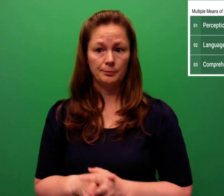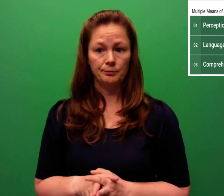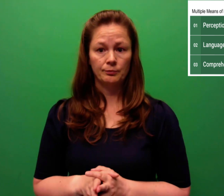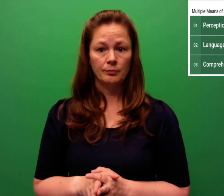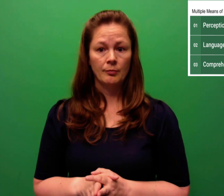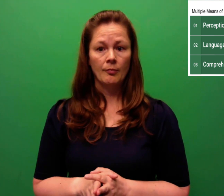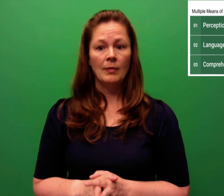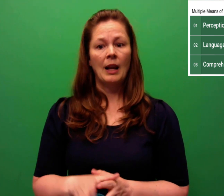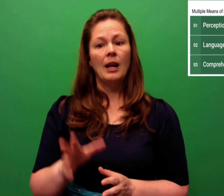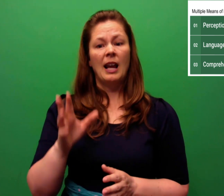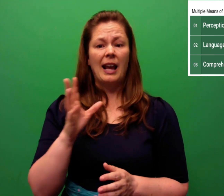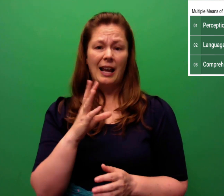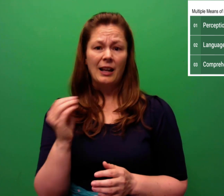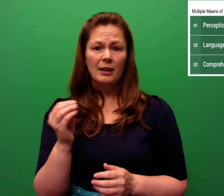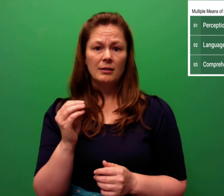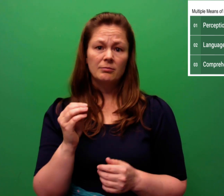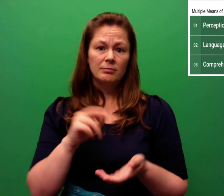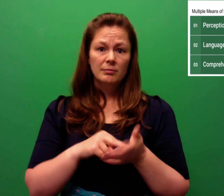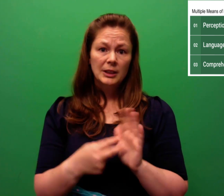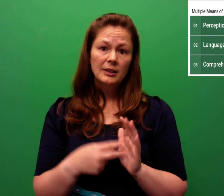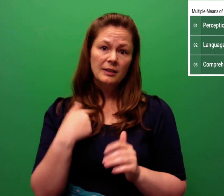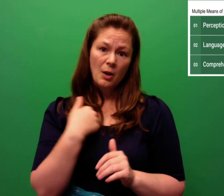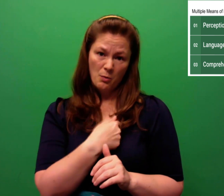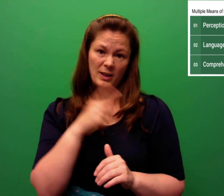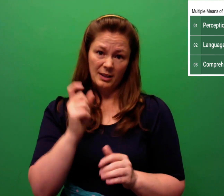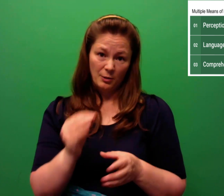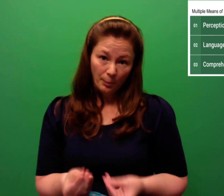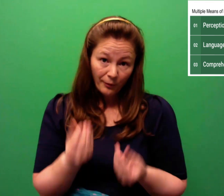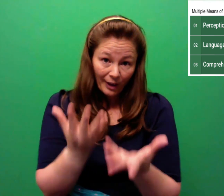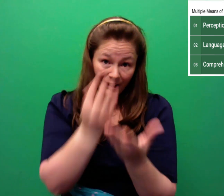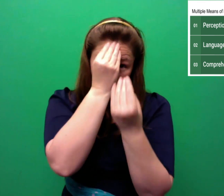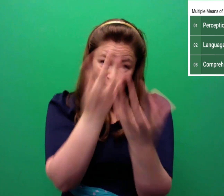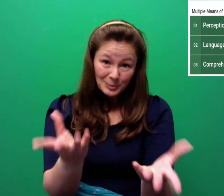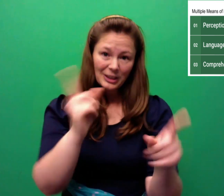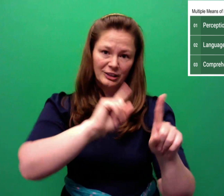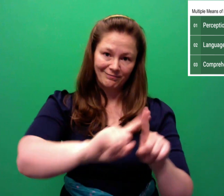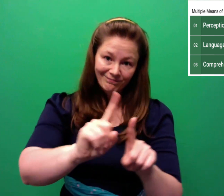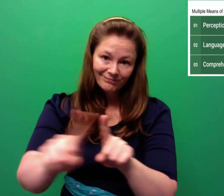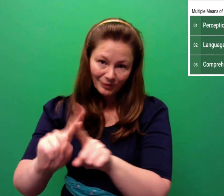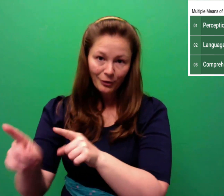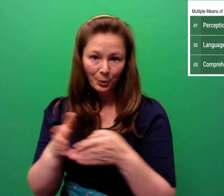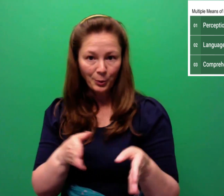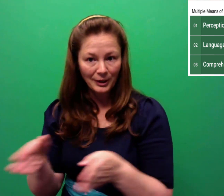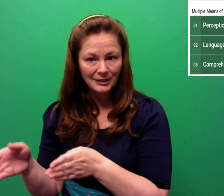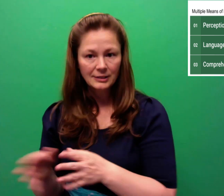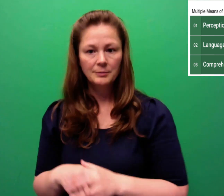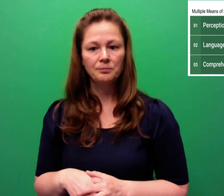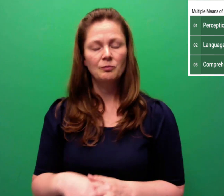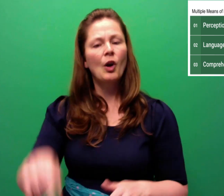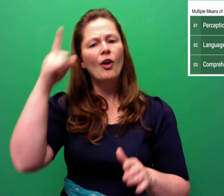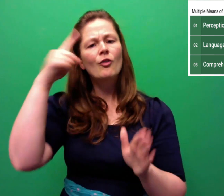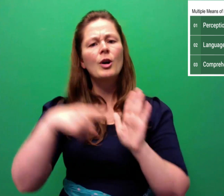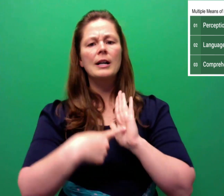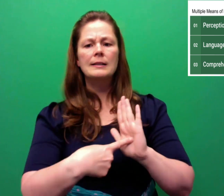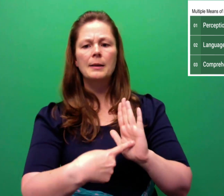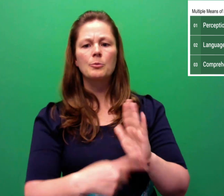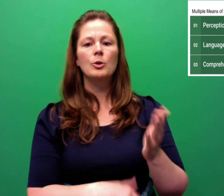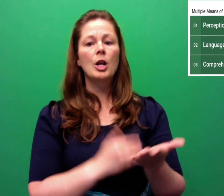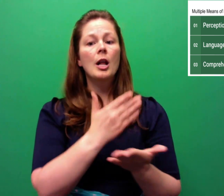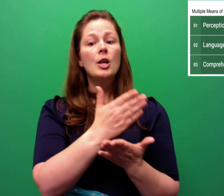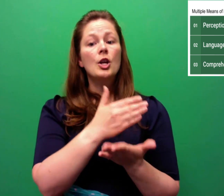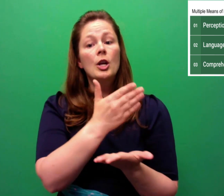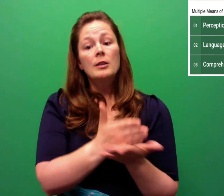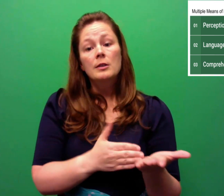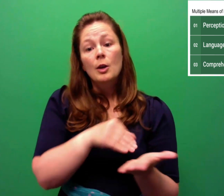differently and as such content must be provided using a variety of methods. For